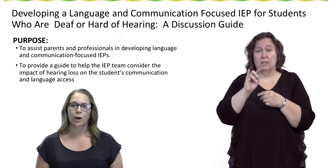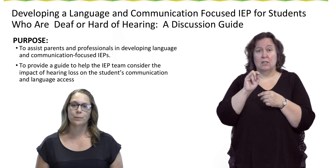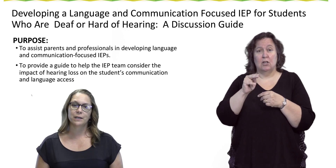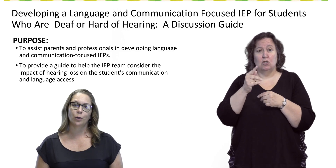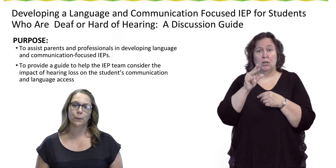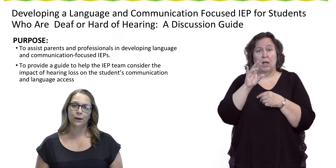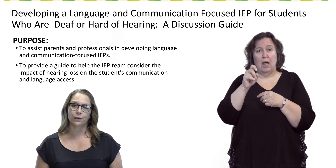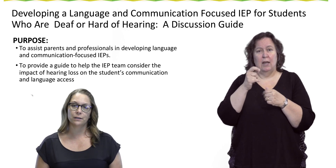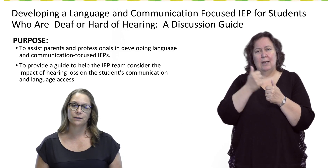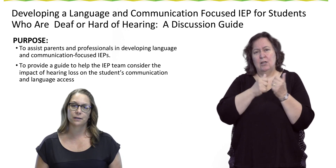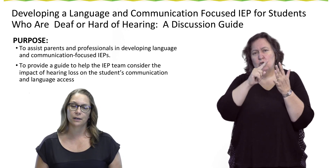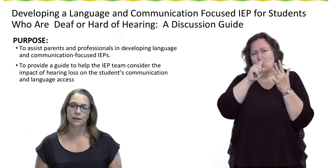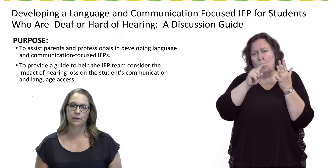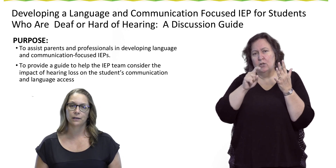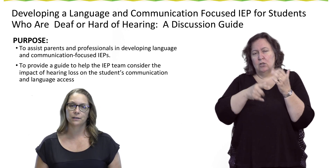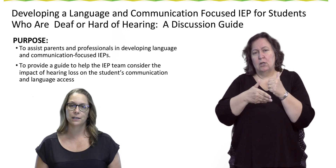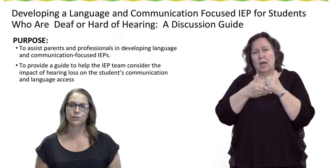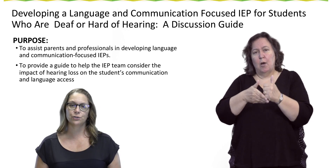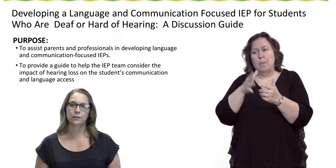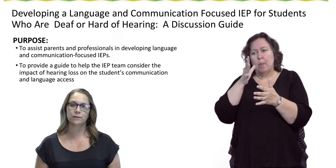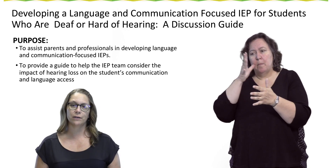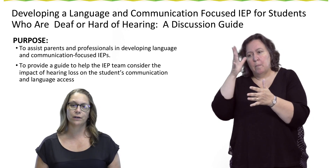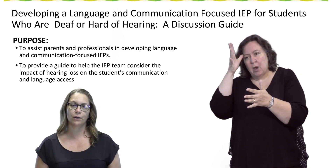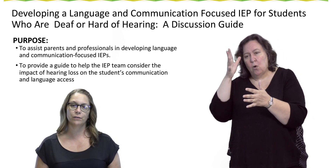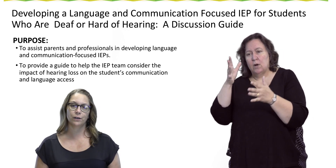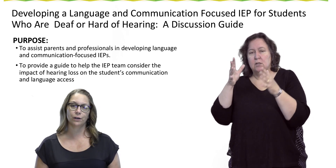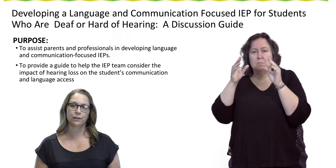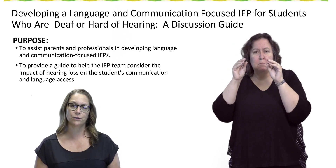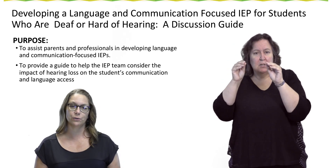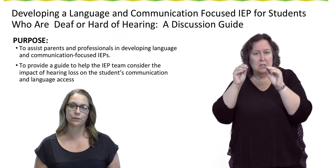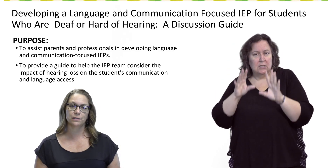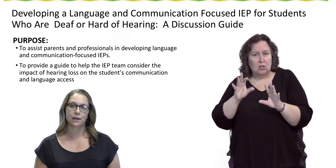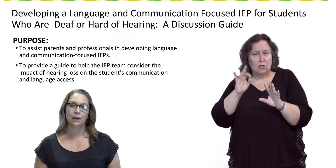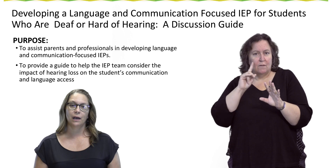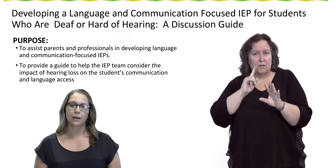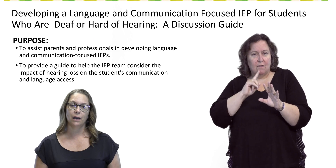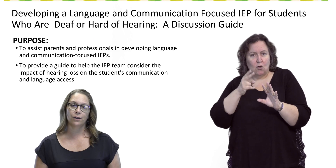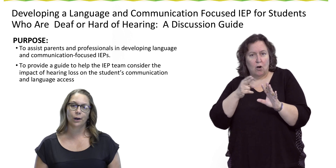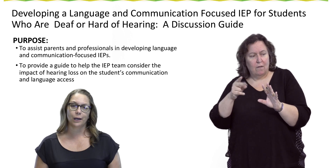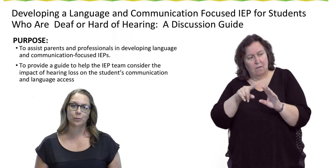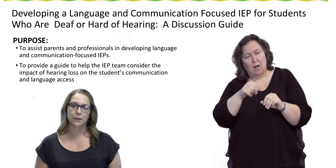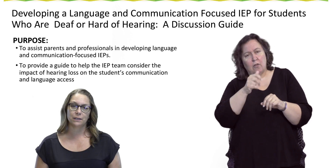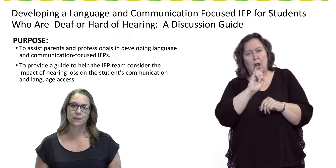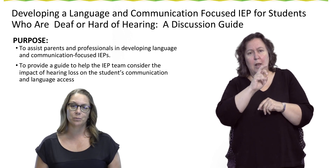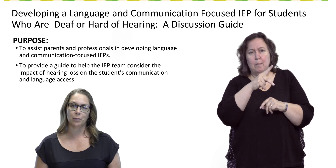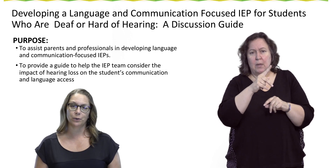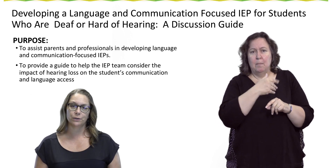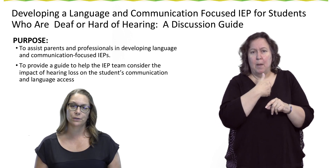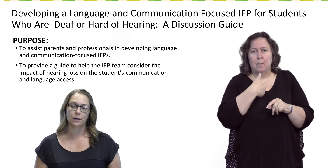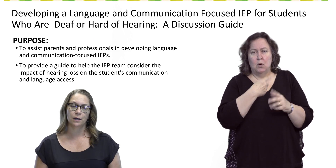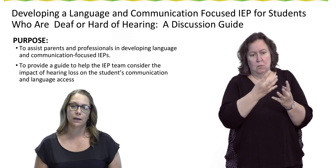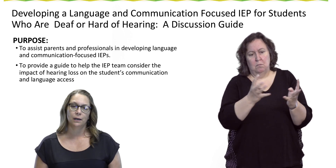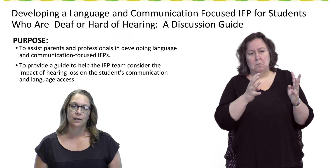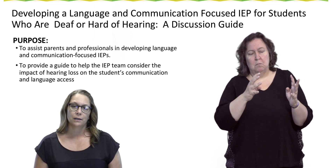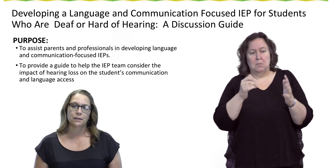the prompts help parents, teachers of deaf and hard of hearing students and other IEP team members